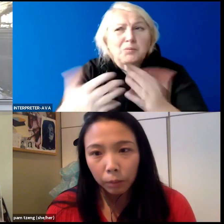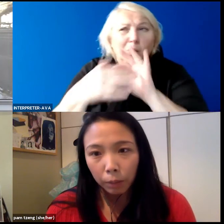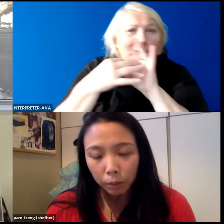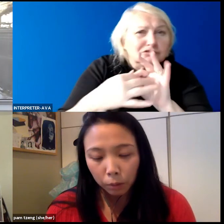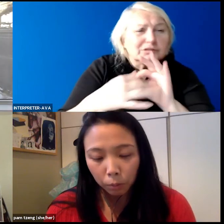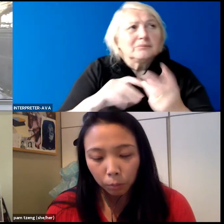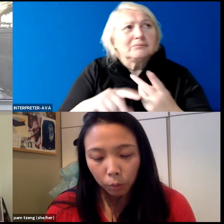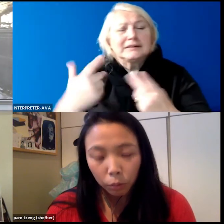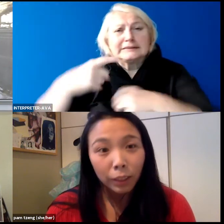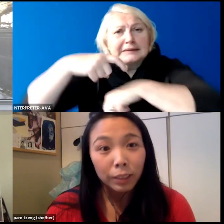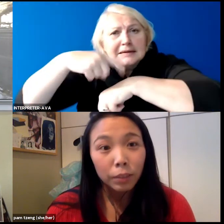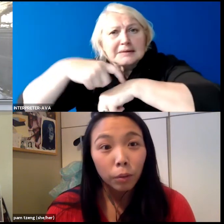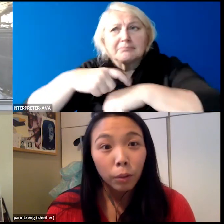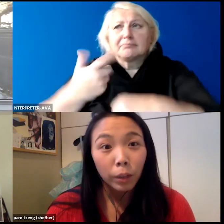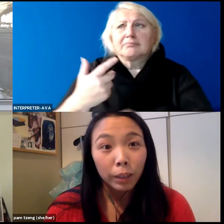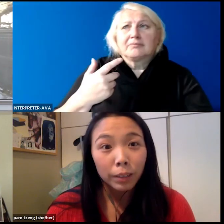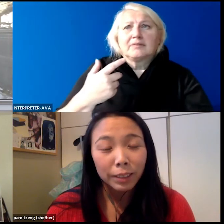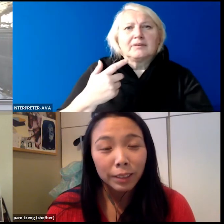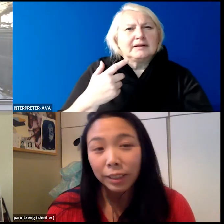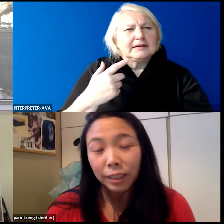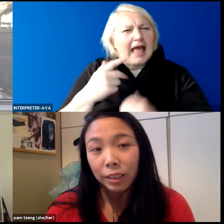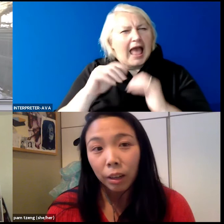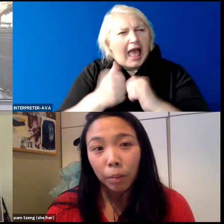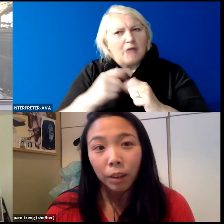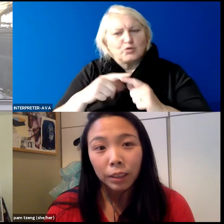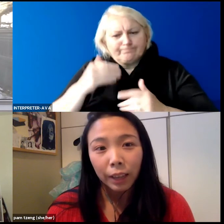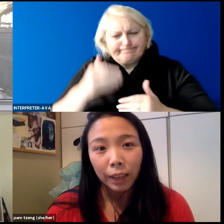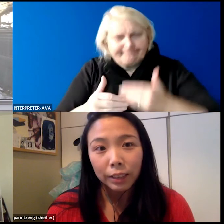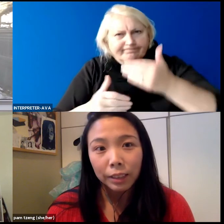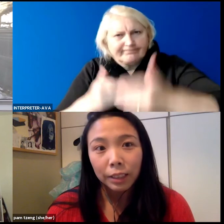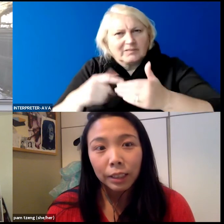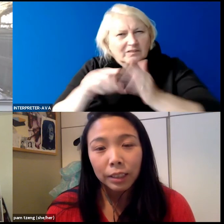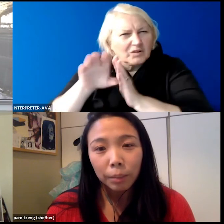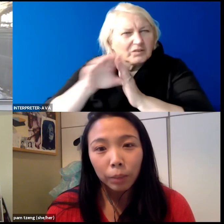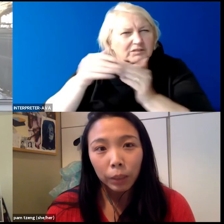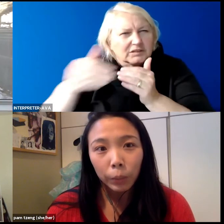to be able to move things forward. It's because it's not a project that ends simply with